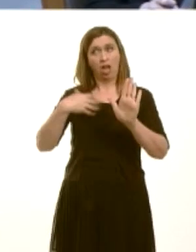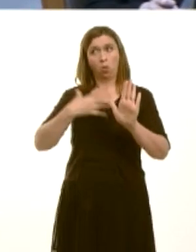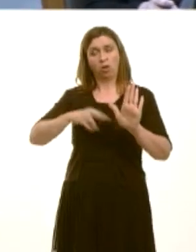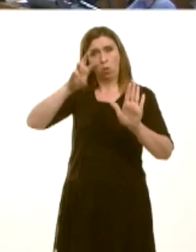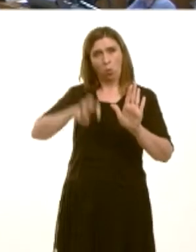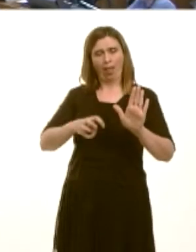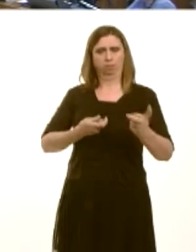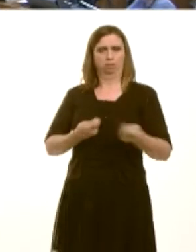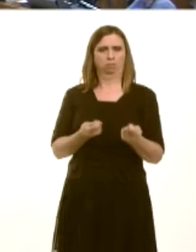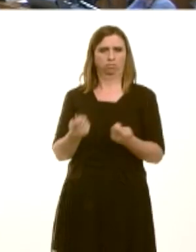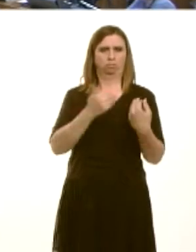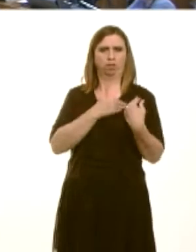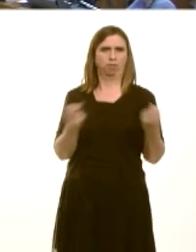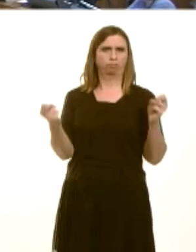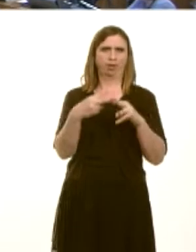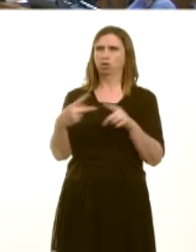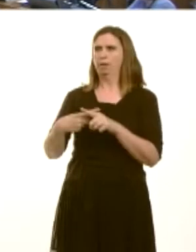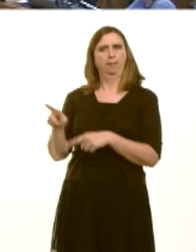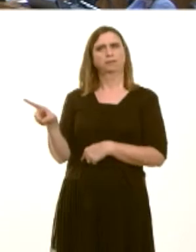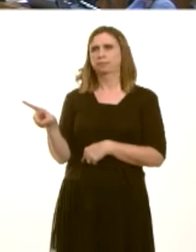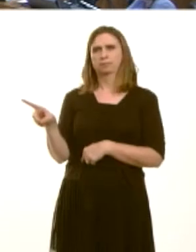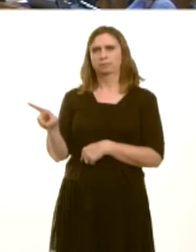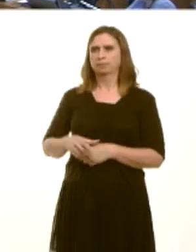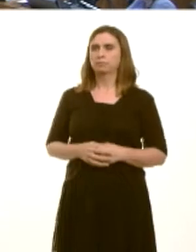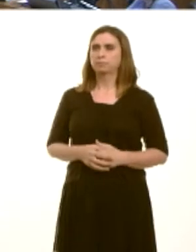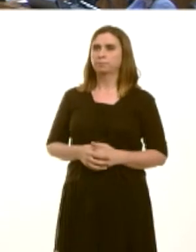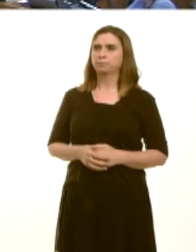Kirsty Williams: That's interesting, First Minister, because I believe that there is